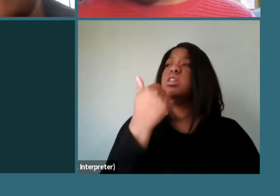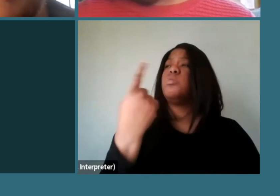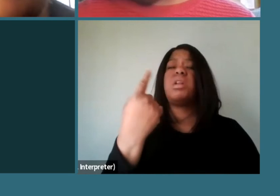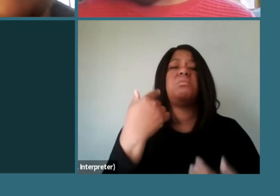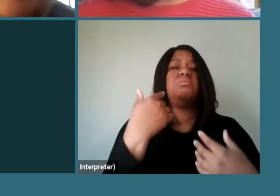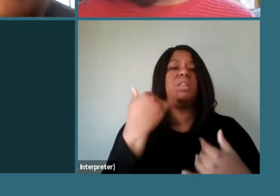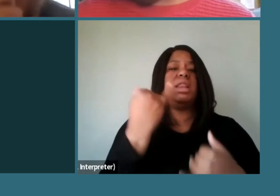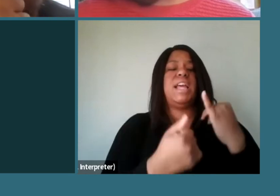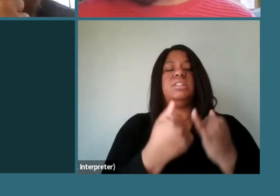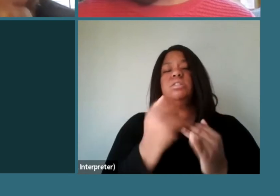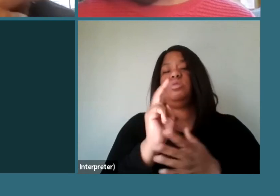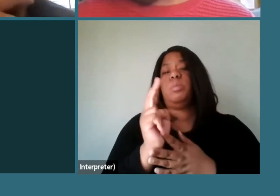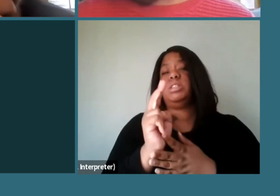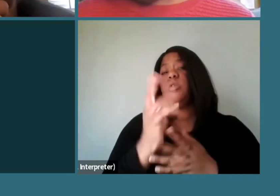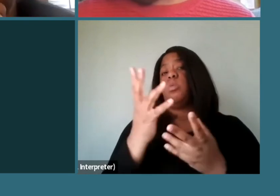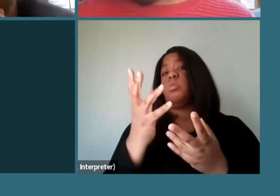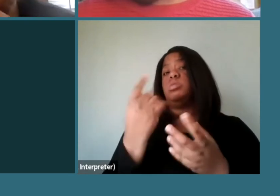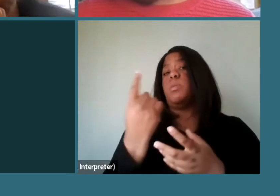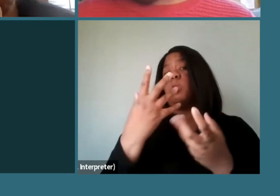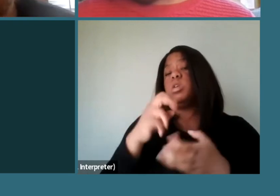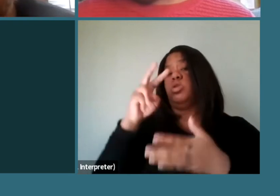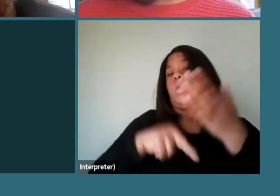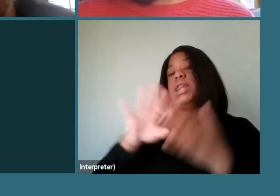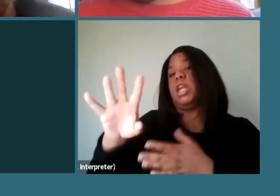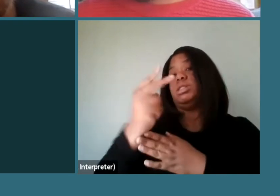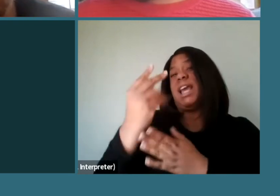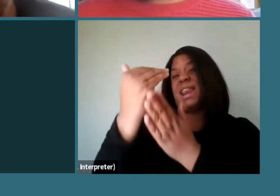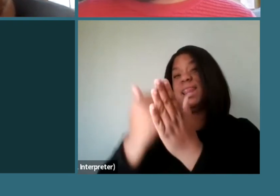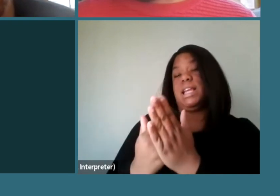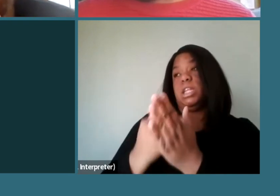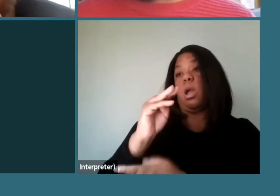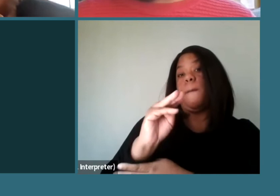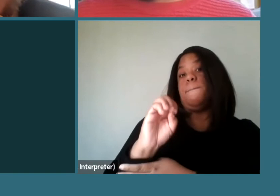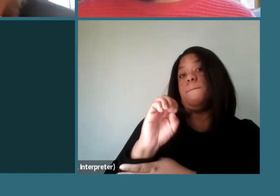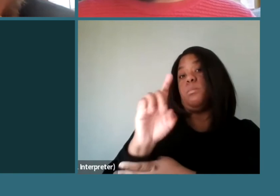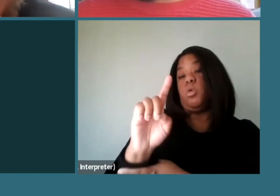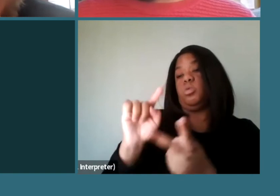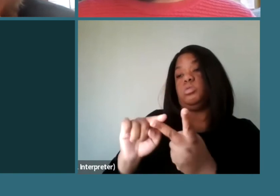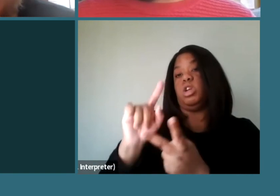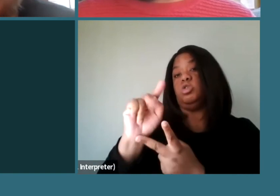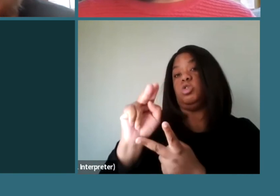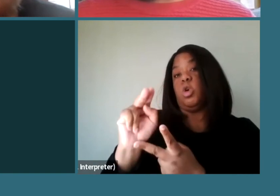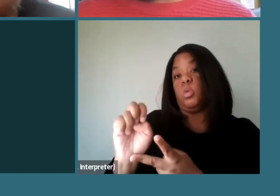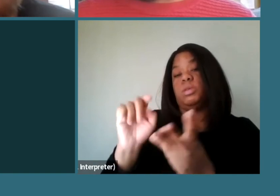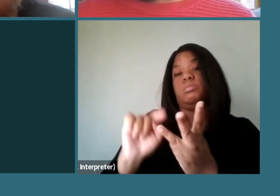to read their second list, their mood tone adjectives list.